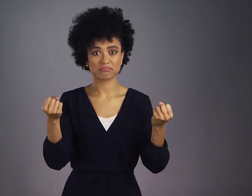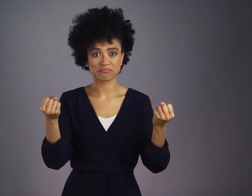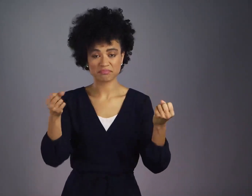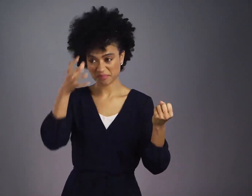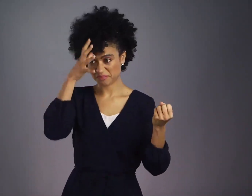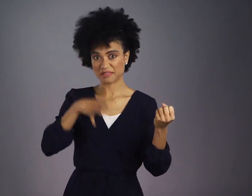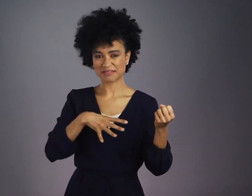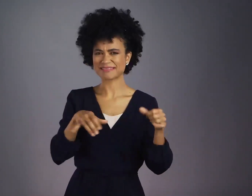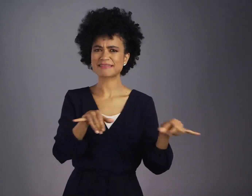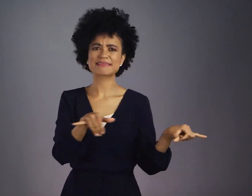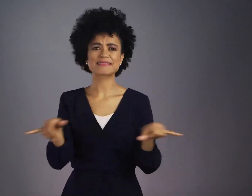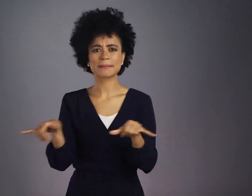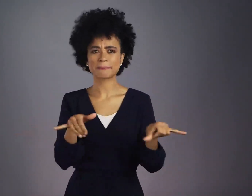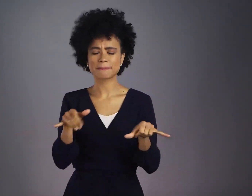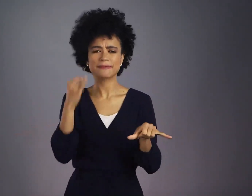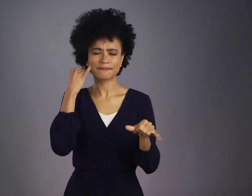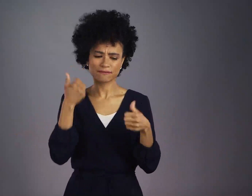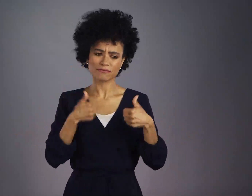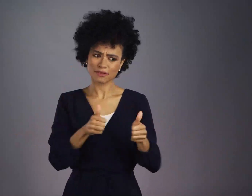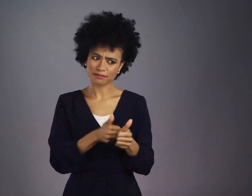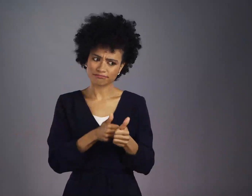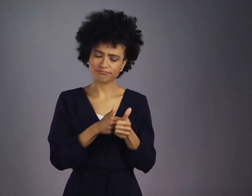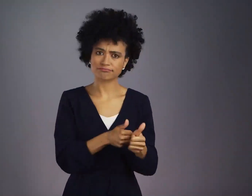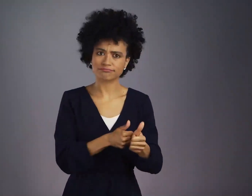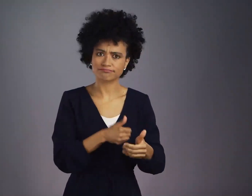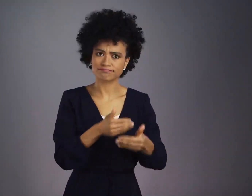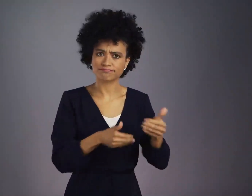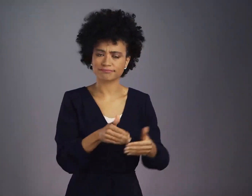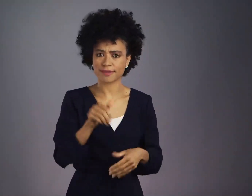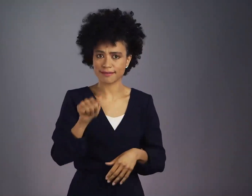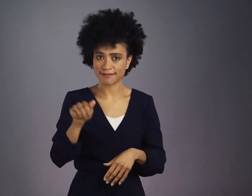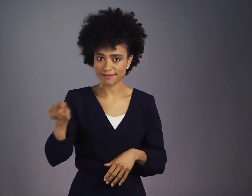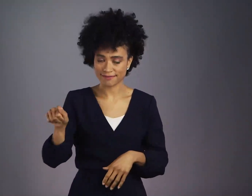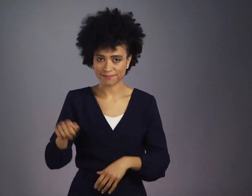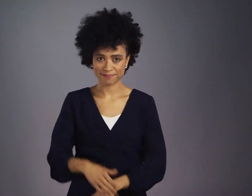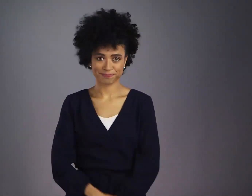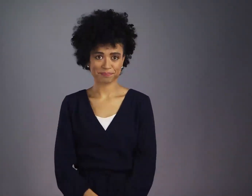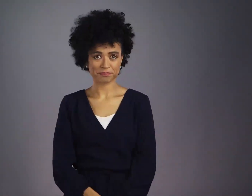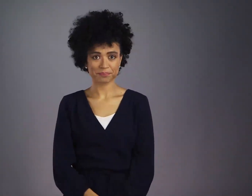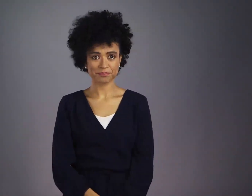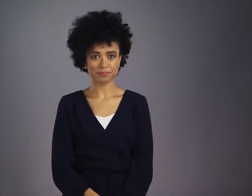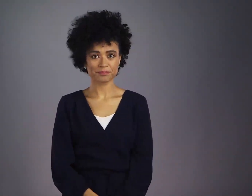There is every evidence that women regain their health as readily as men if they try our suggestions.